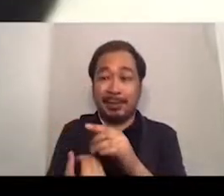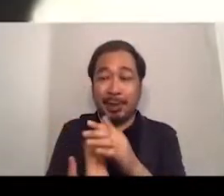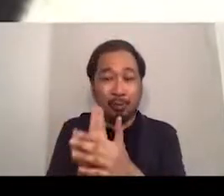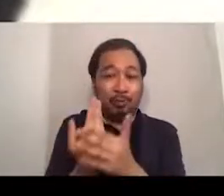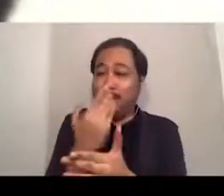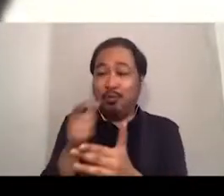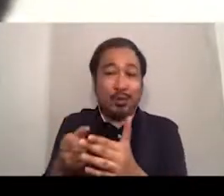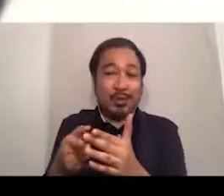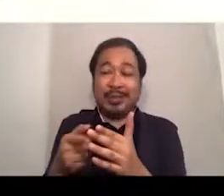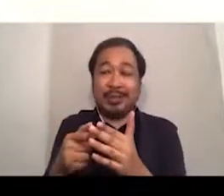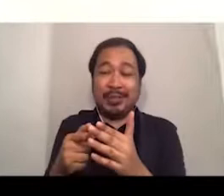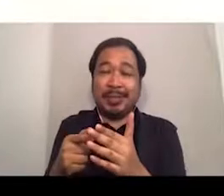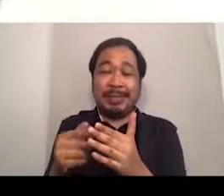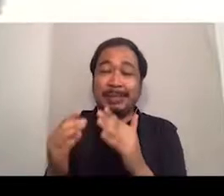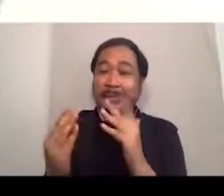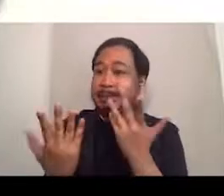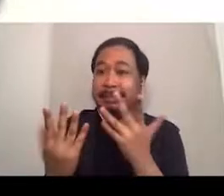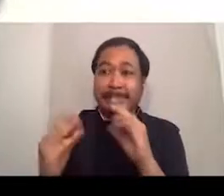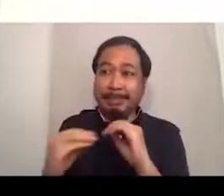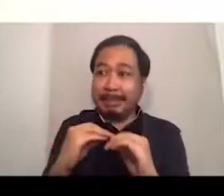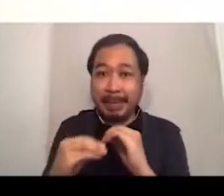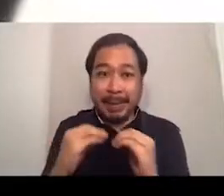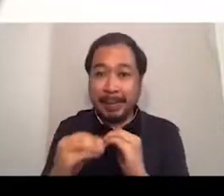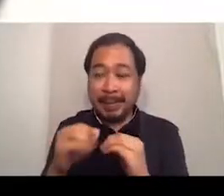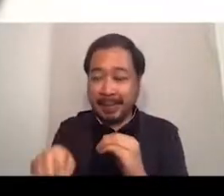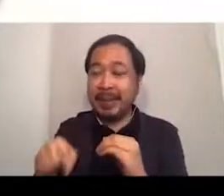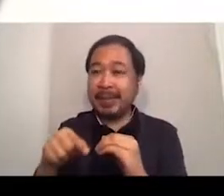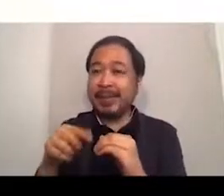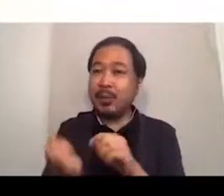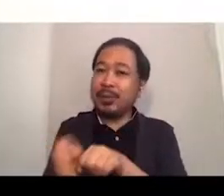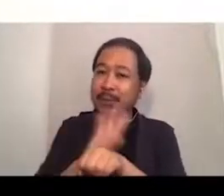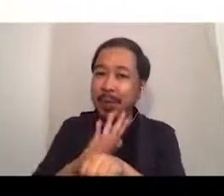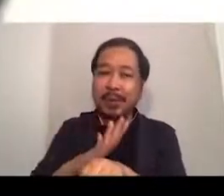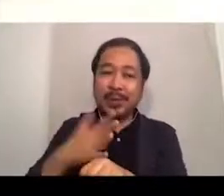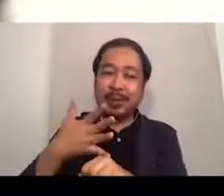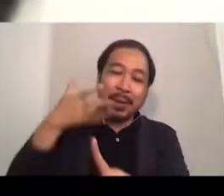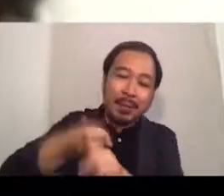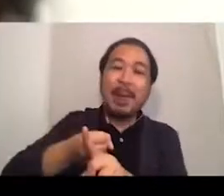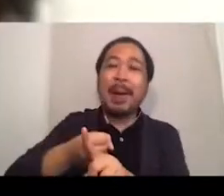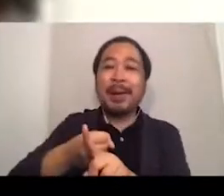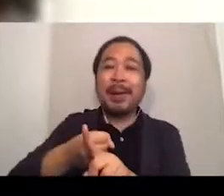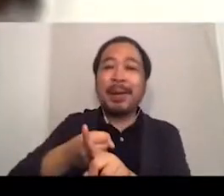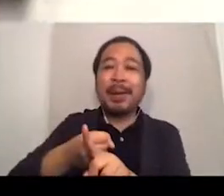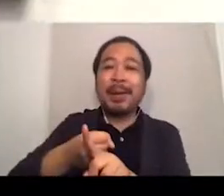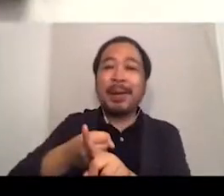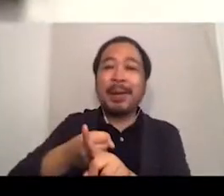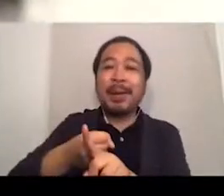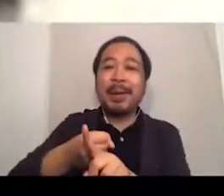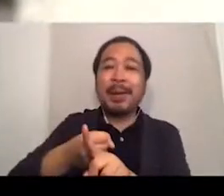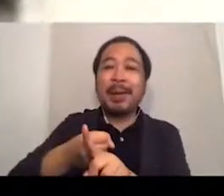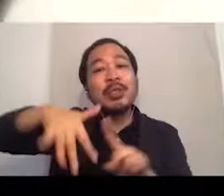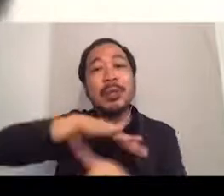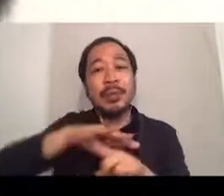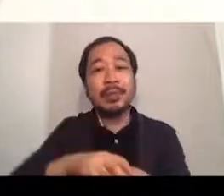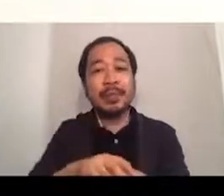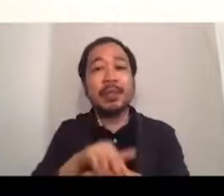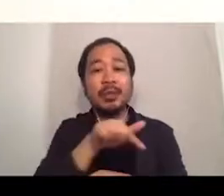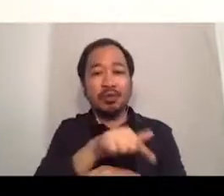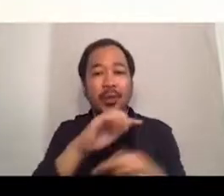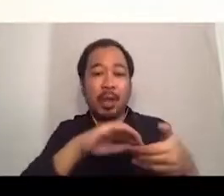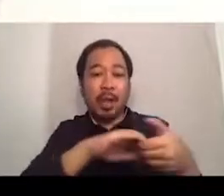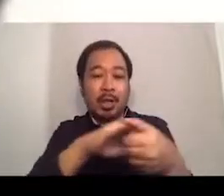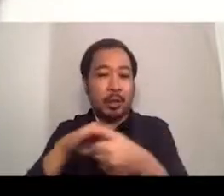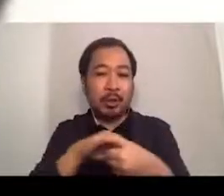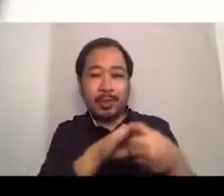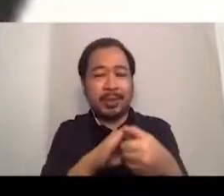And yet this importance to actually protect and to be the voice of vulnerable patient groups, and what we did